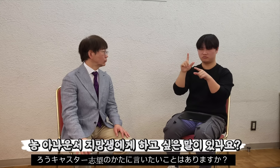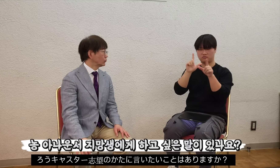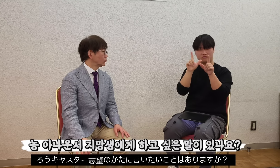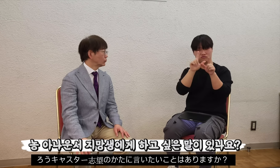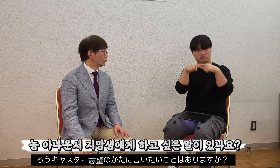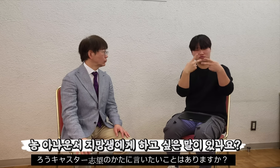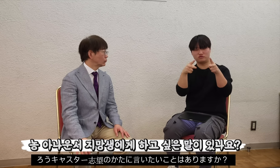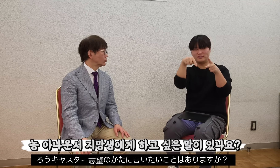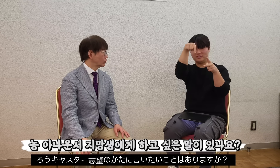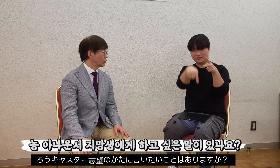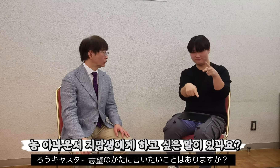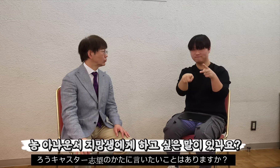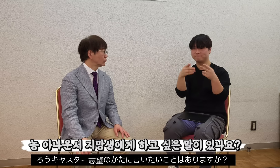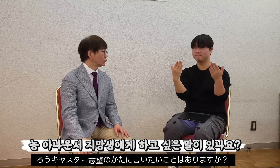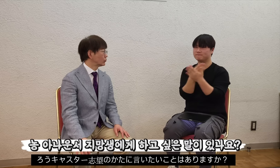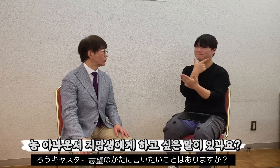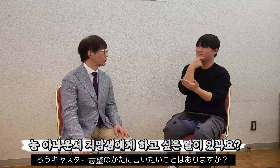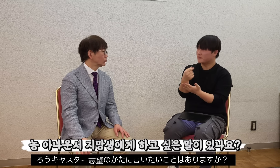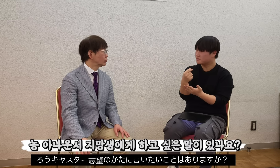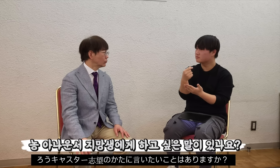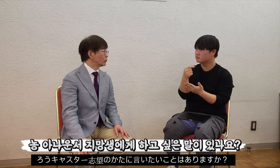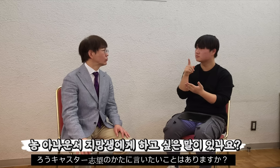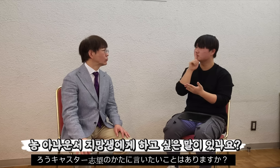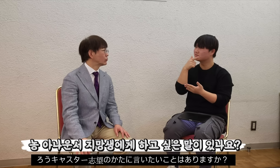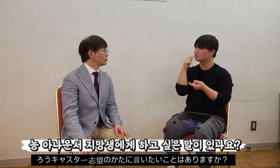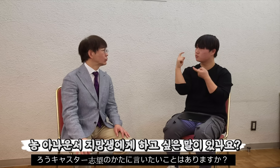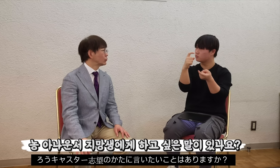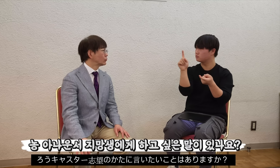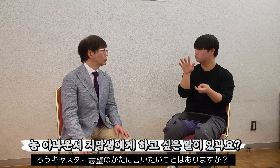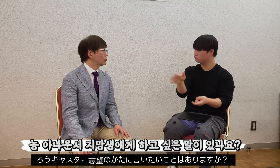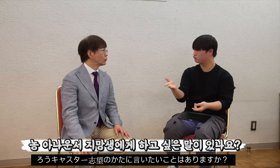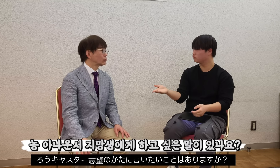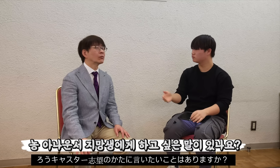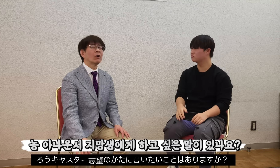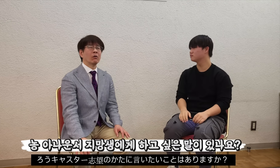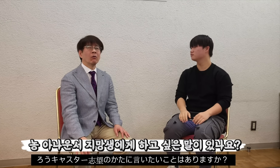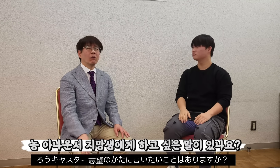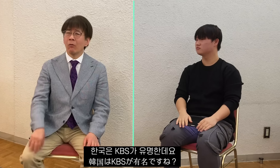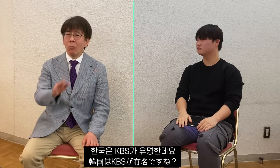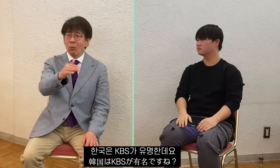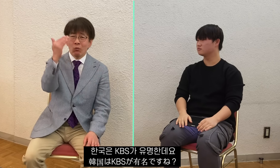who want to be like me?